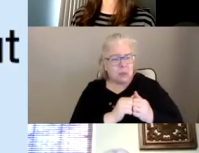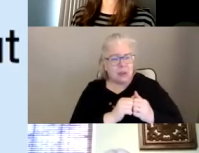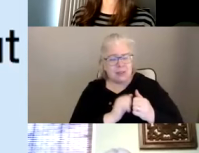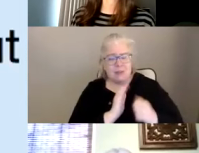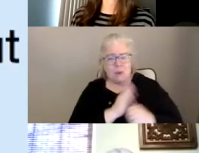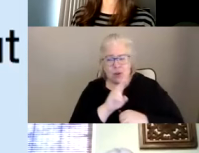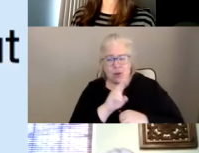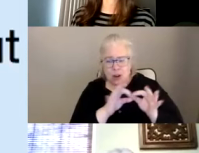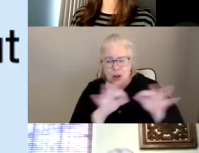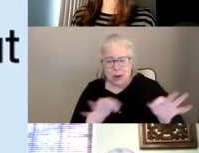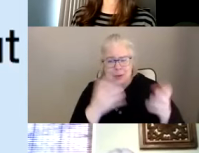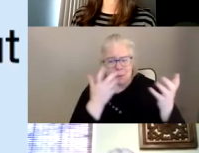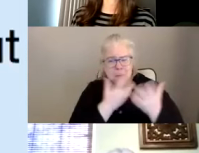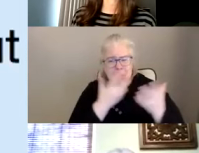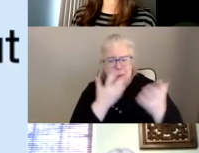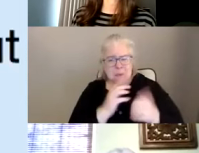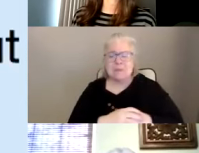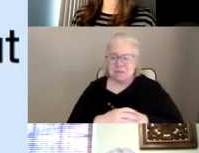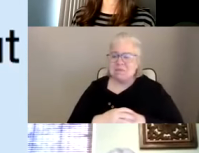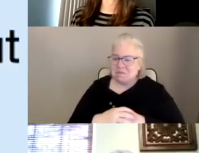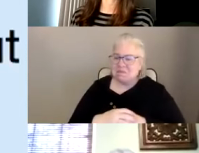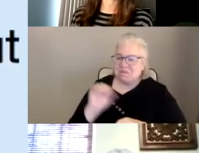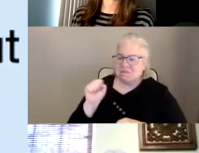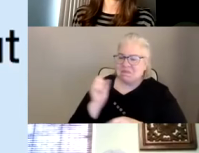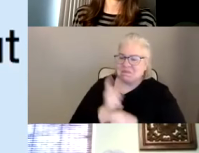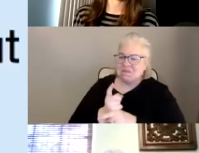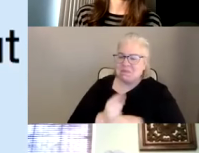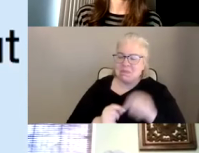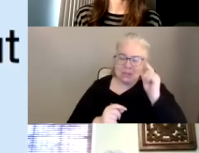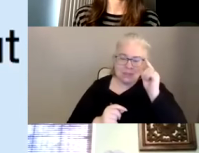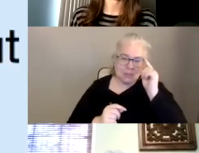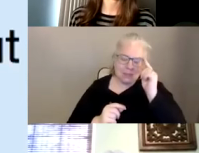That's amazing. Yeah, great question.